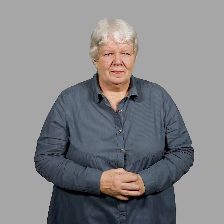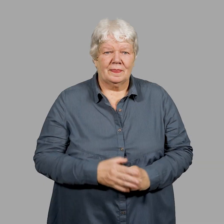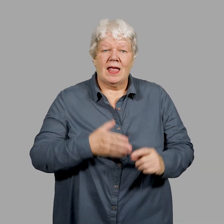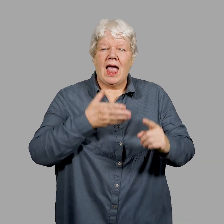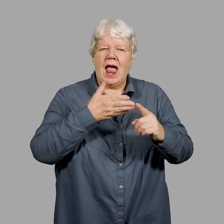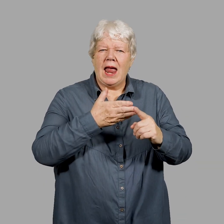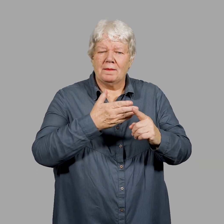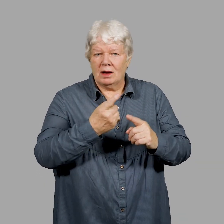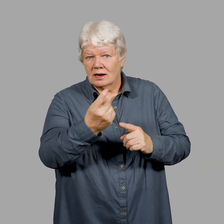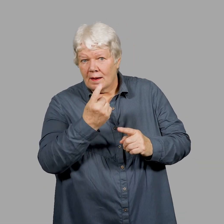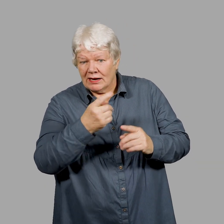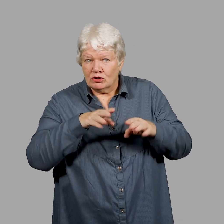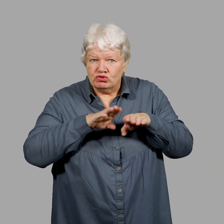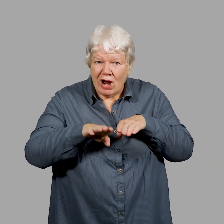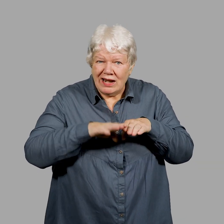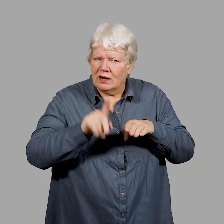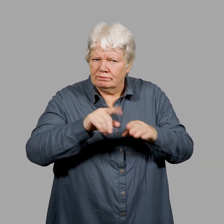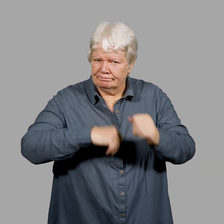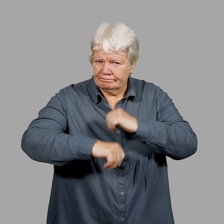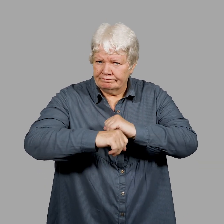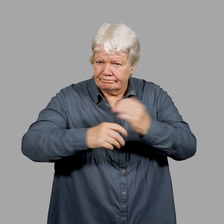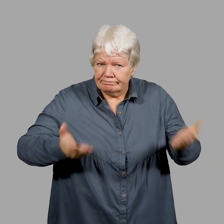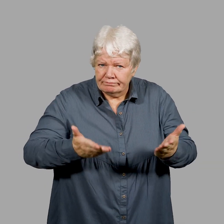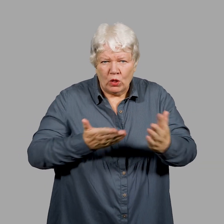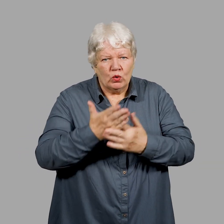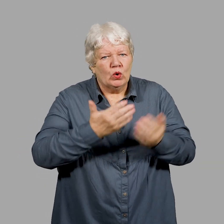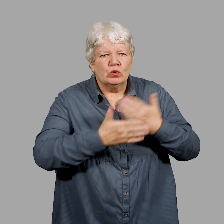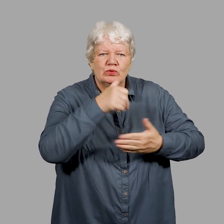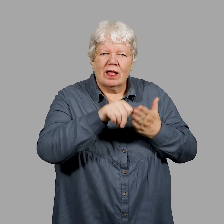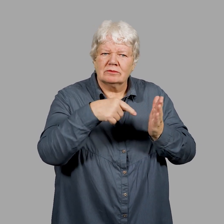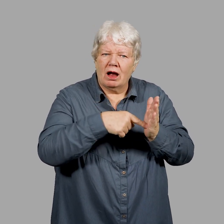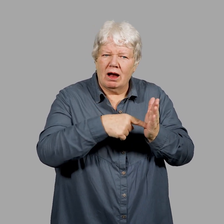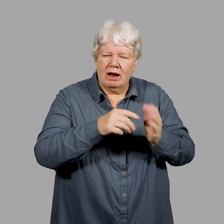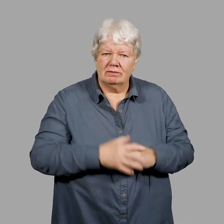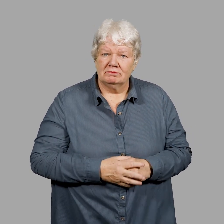Objective: Promote upcoming training via newsletters.